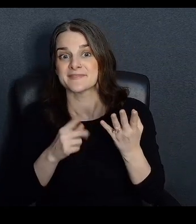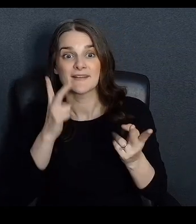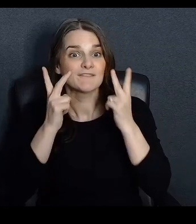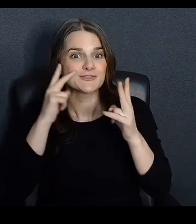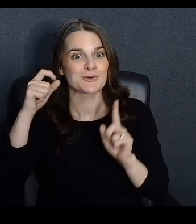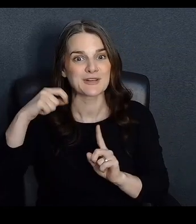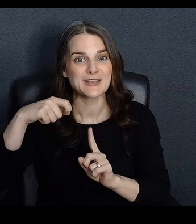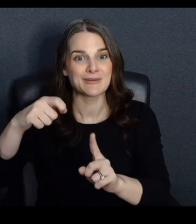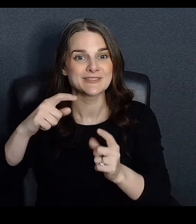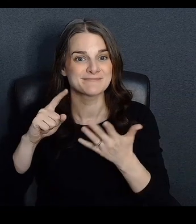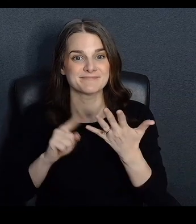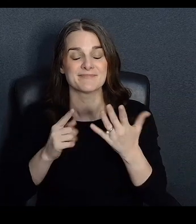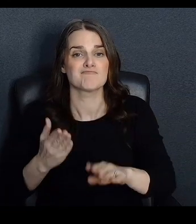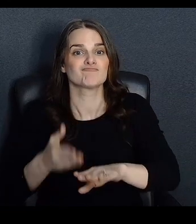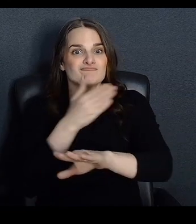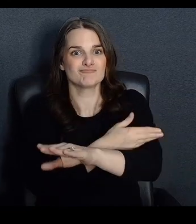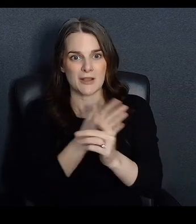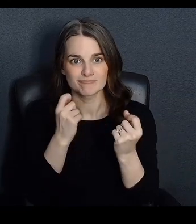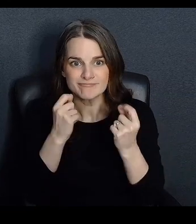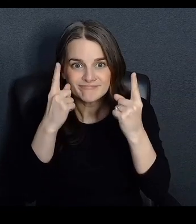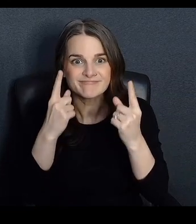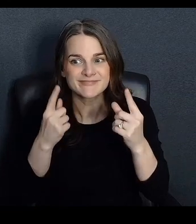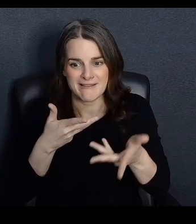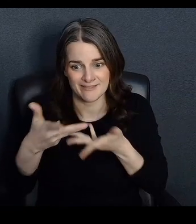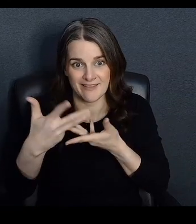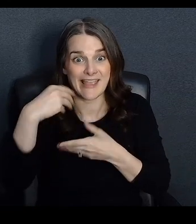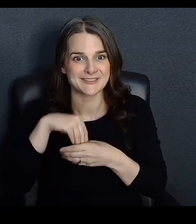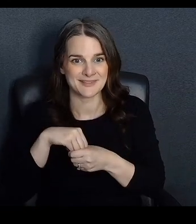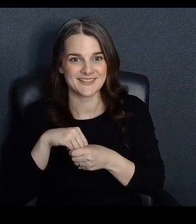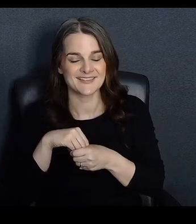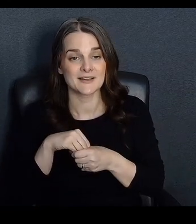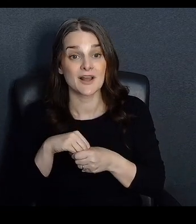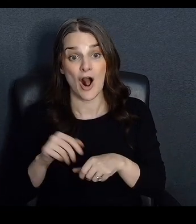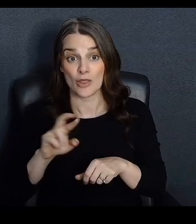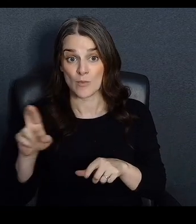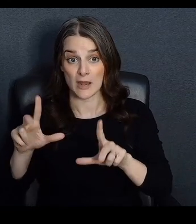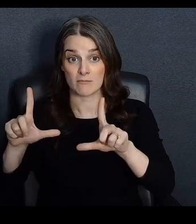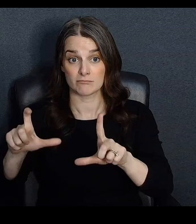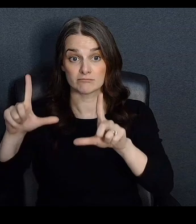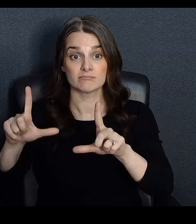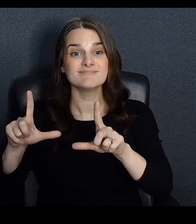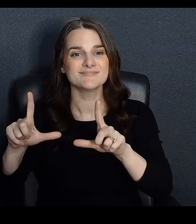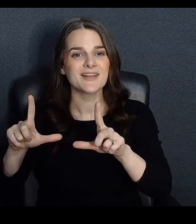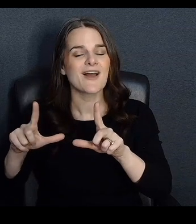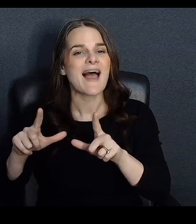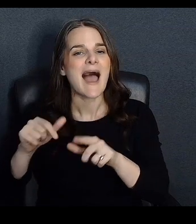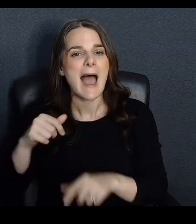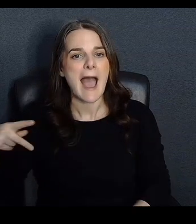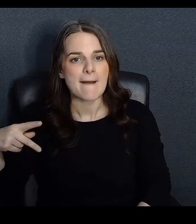your understanding and your engagement. The screenshot on the right is from an app called Tiimo.